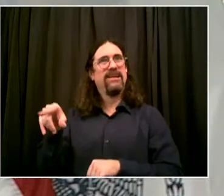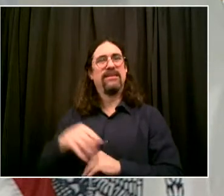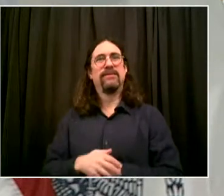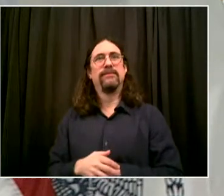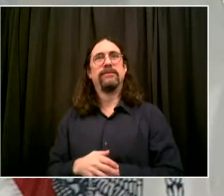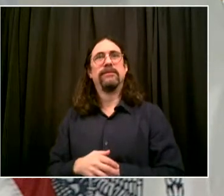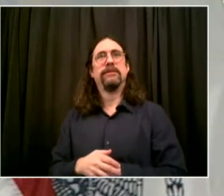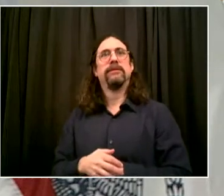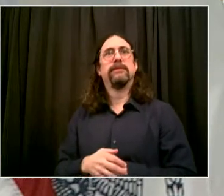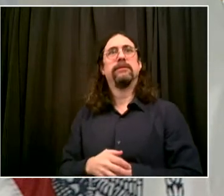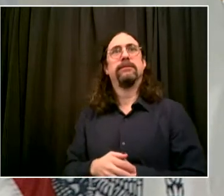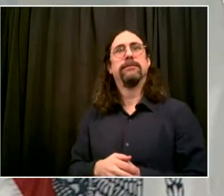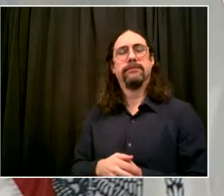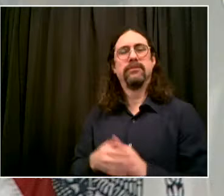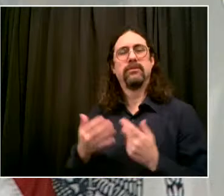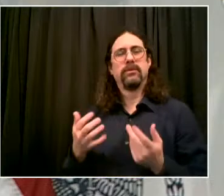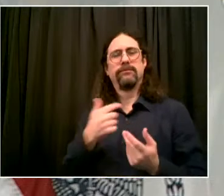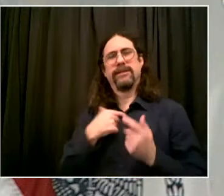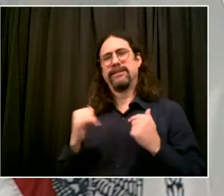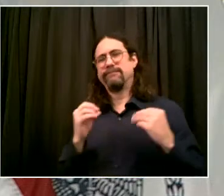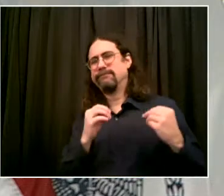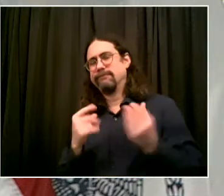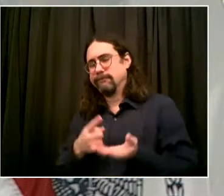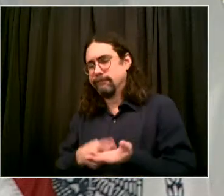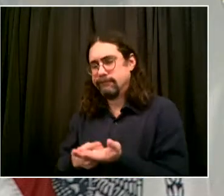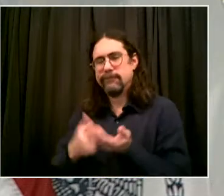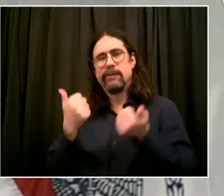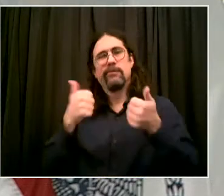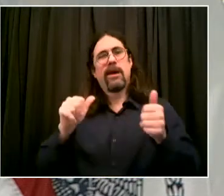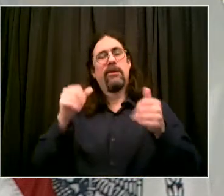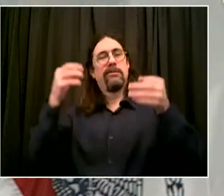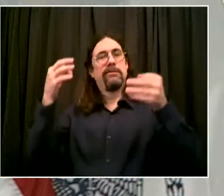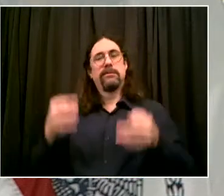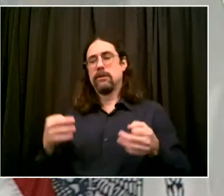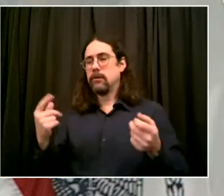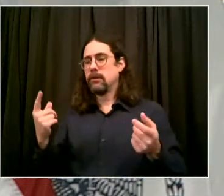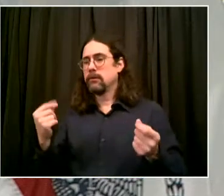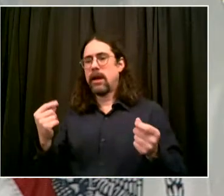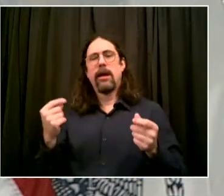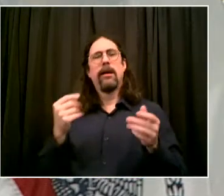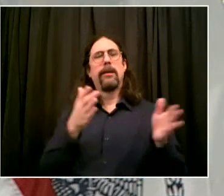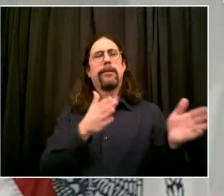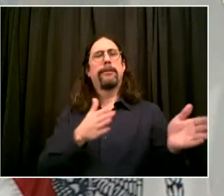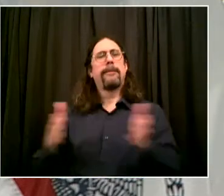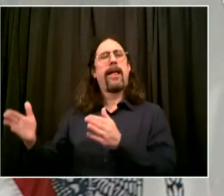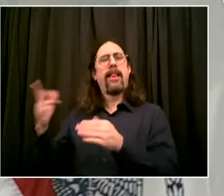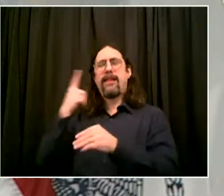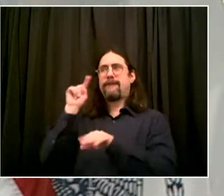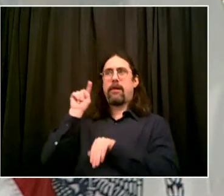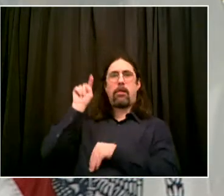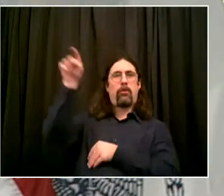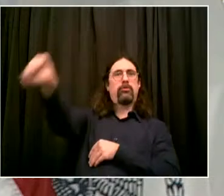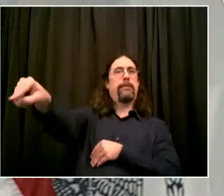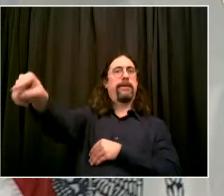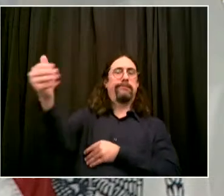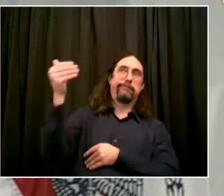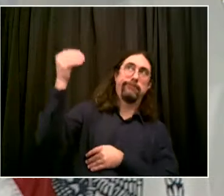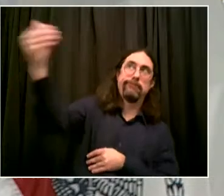THE PAPANDEMICIC BU WE DO NEED THAT LONG-TERM PLAN AND D ATTH''WHS AT WE WILL BE SEEING MORE IN THE COMING WWKEES BECAUSE IT IS